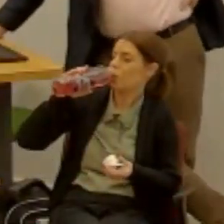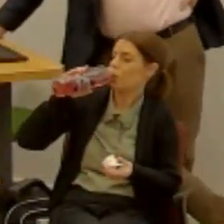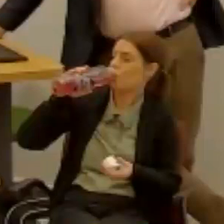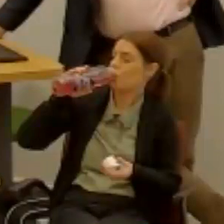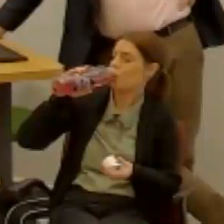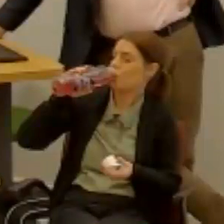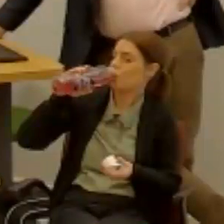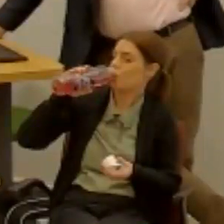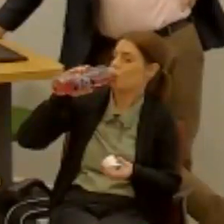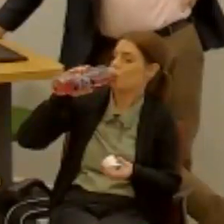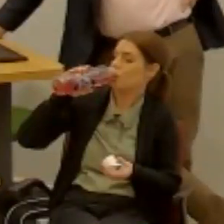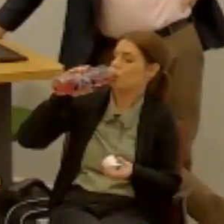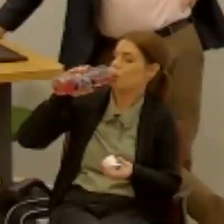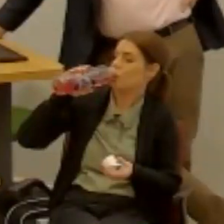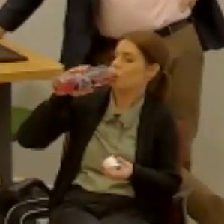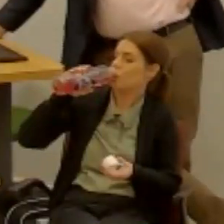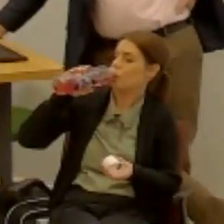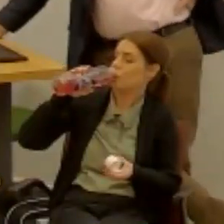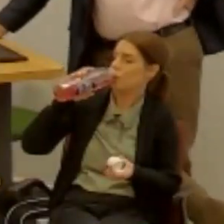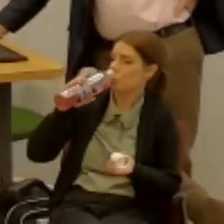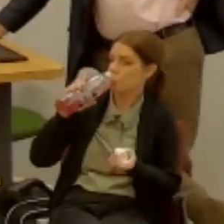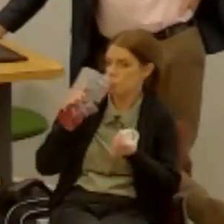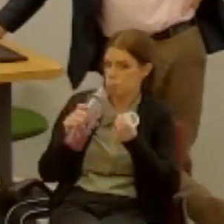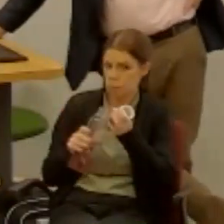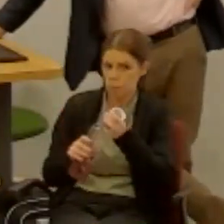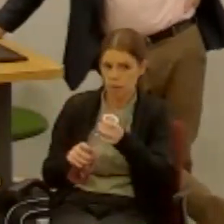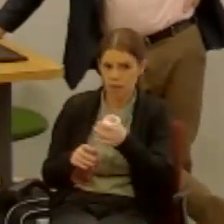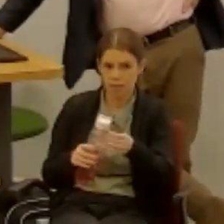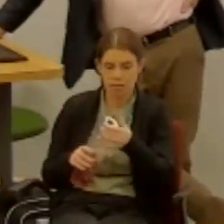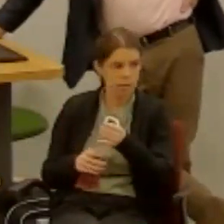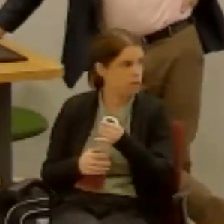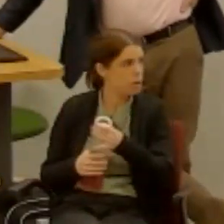Which of these uses concussion risk more than one?